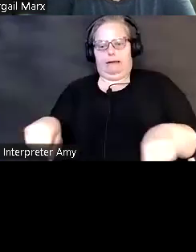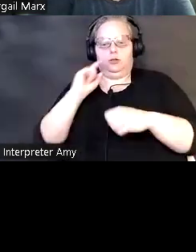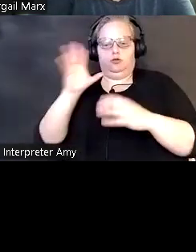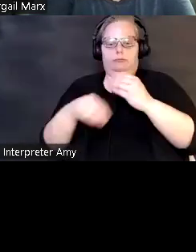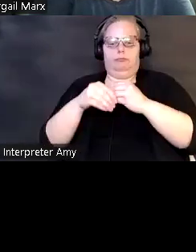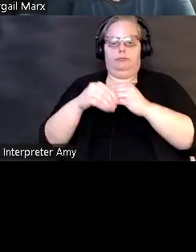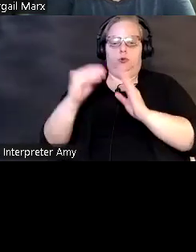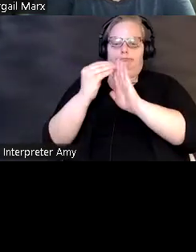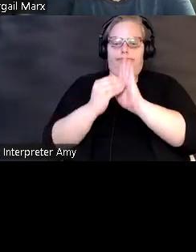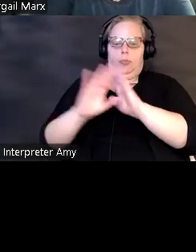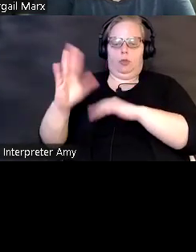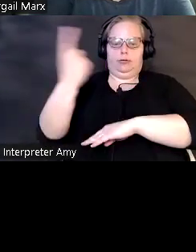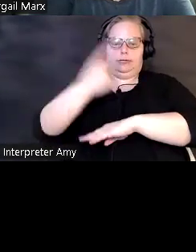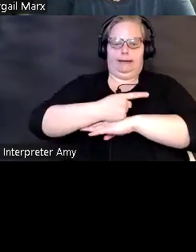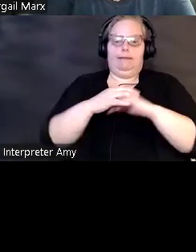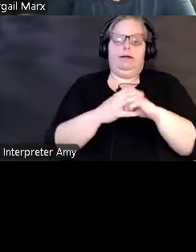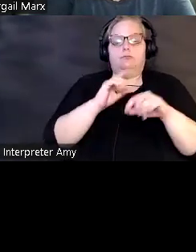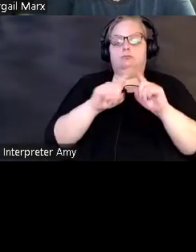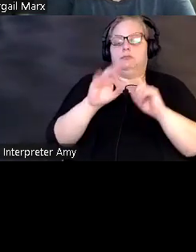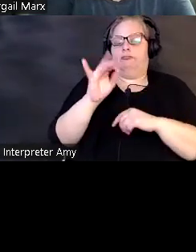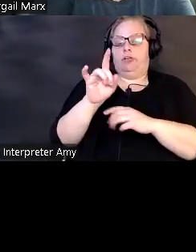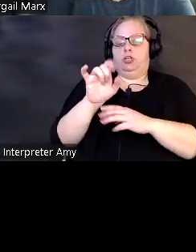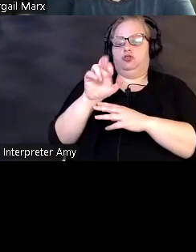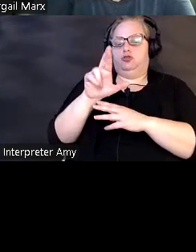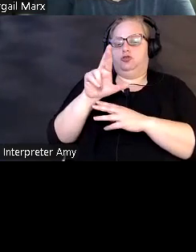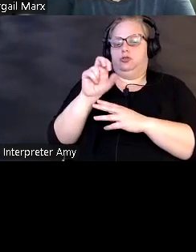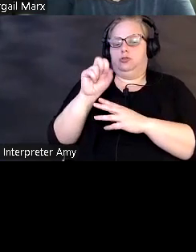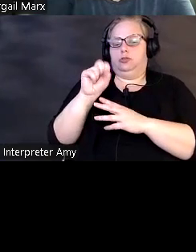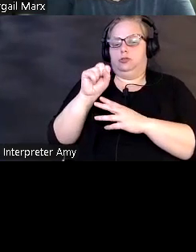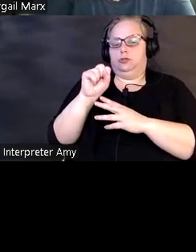So those were features that we were kind of looking within that motor planning page